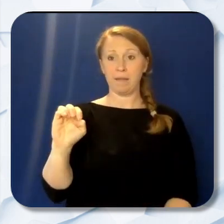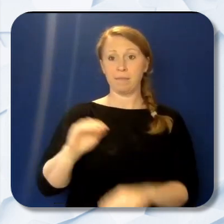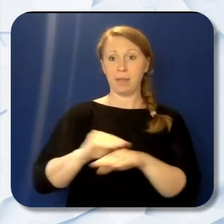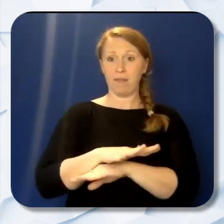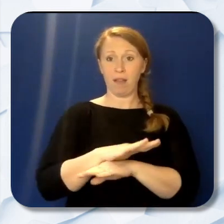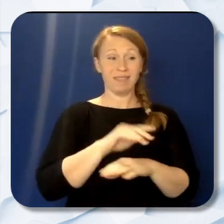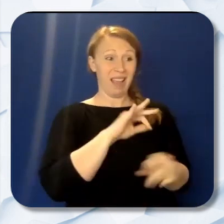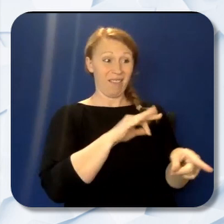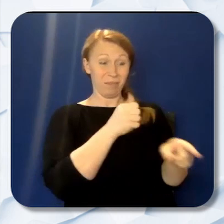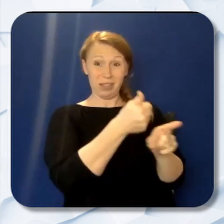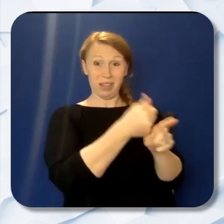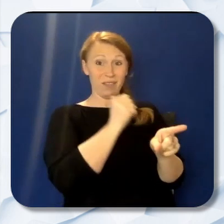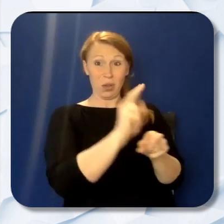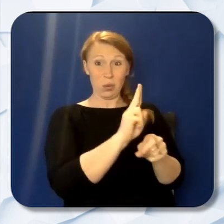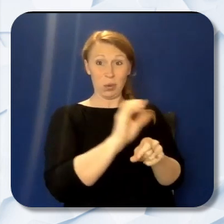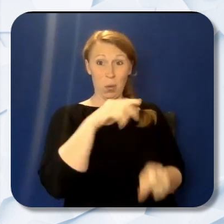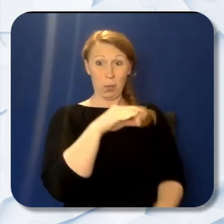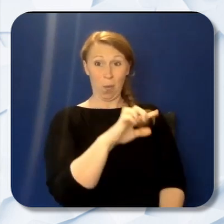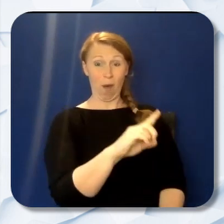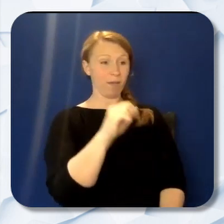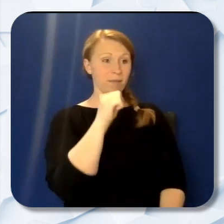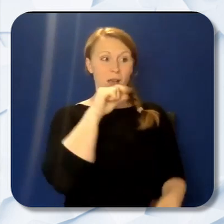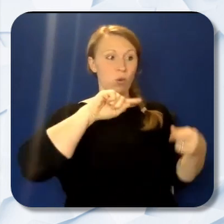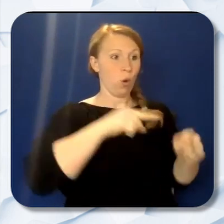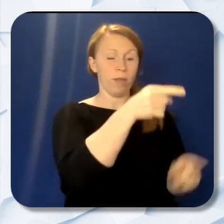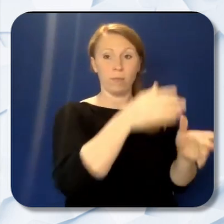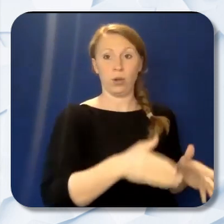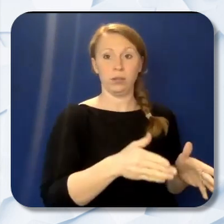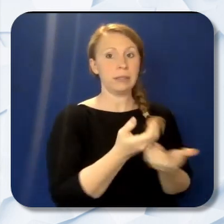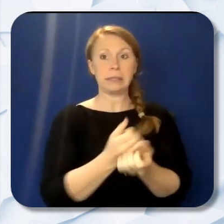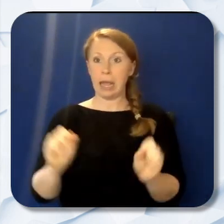it's safe it's easy to administer, and it's one of the best tools we have to save lives.